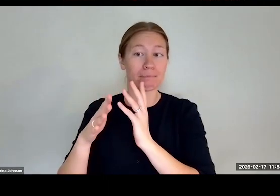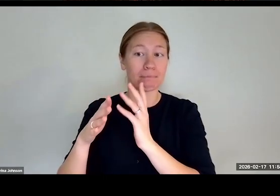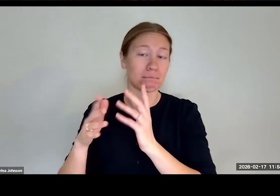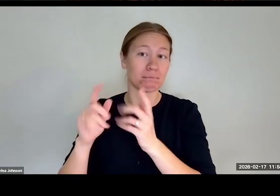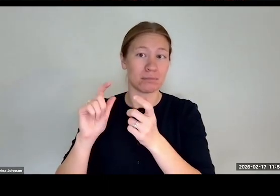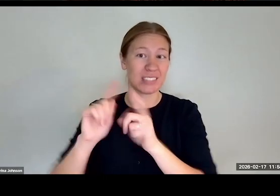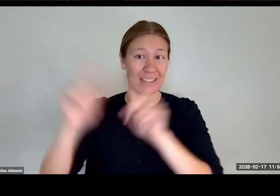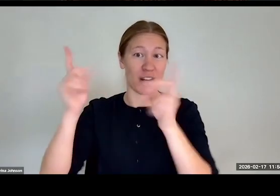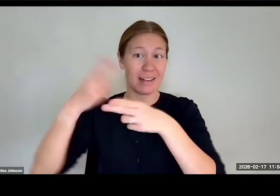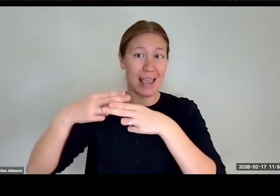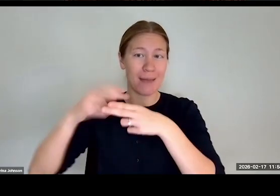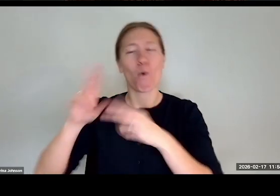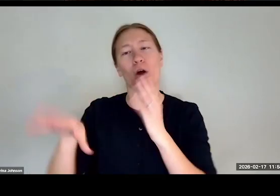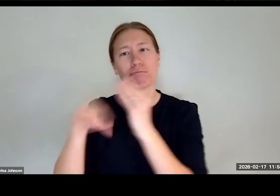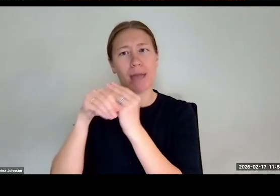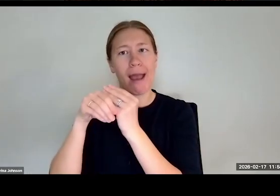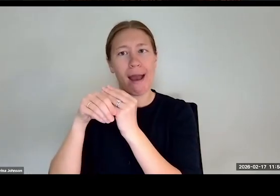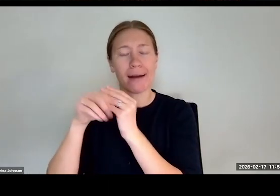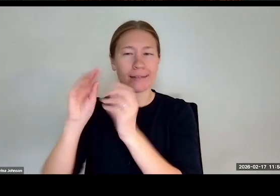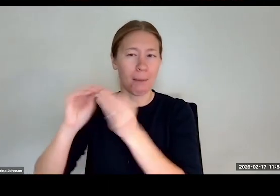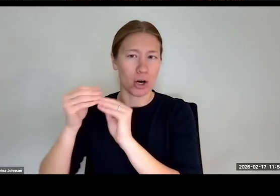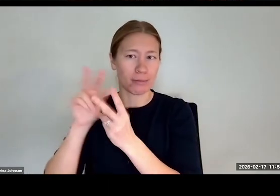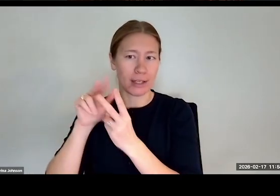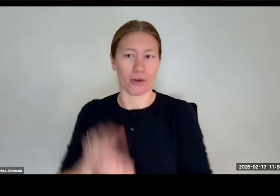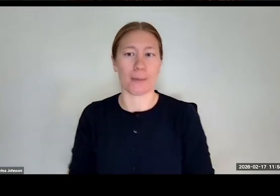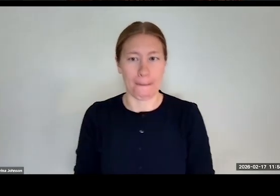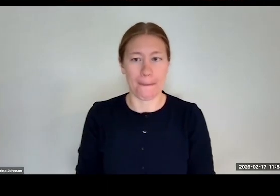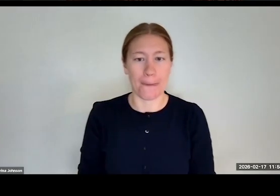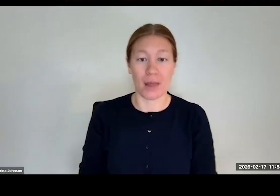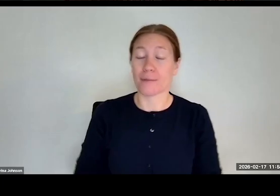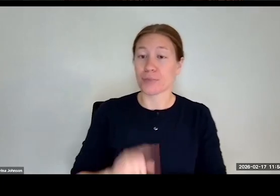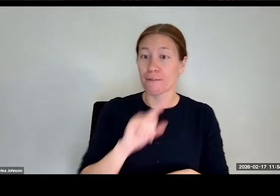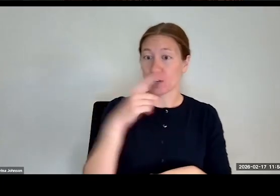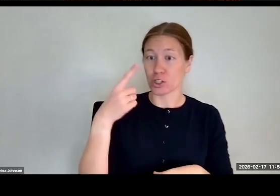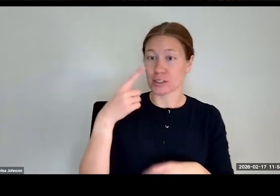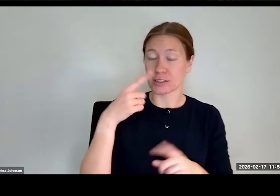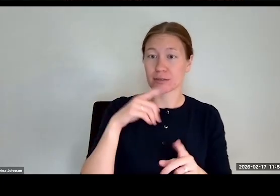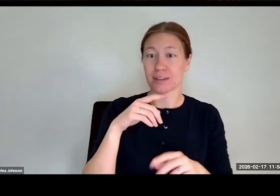So I might wanna go back to the first slide and add fix accessibility issues one. And then on the second slide,